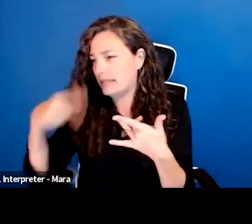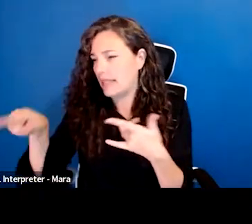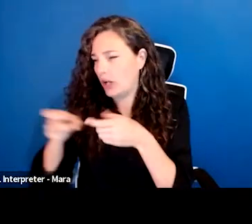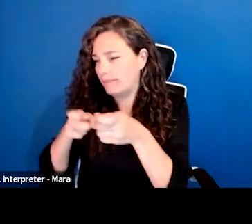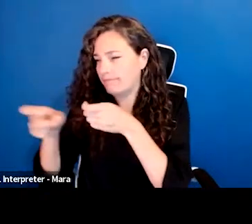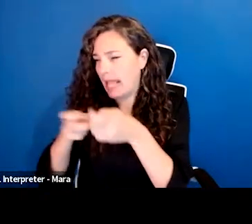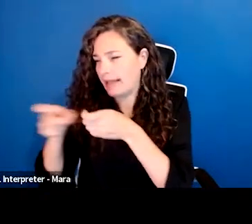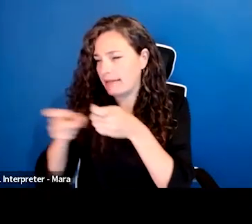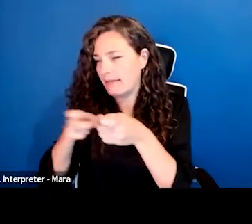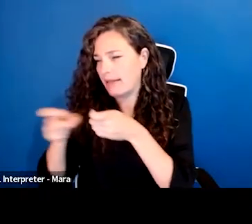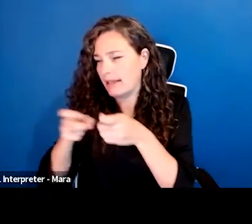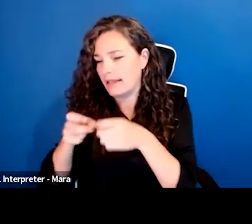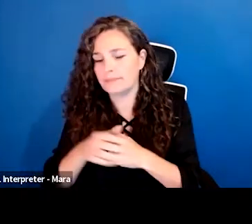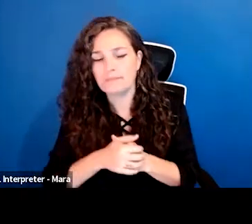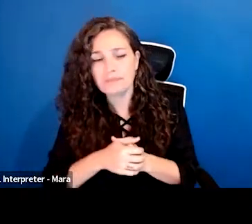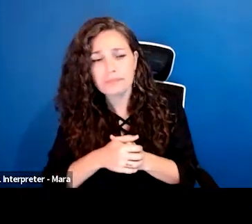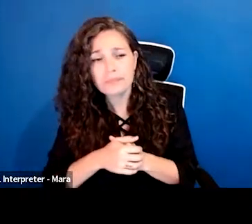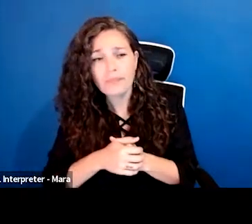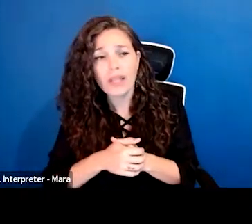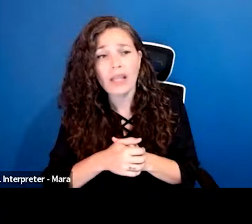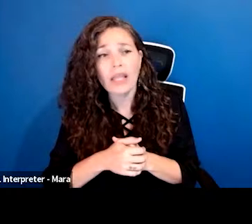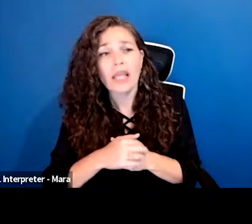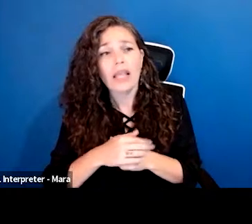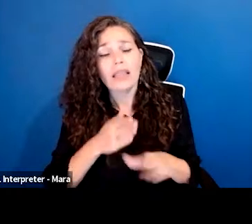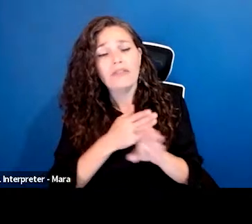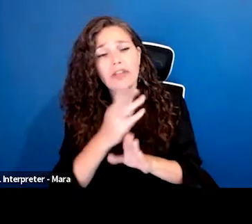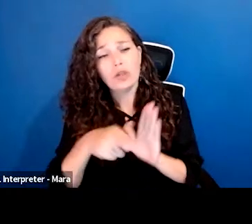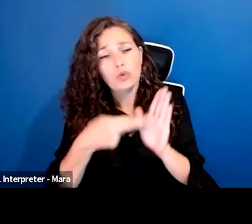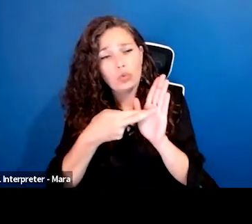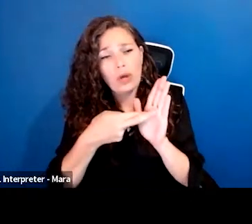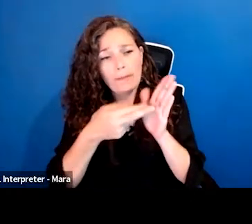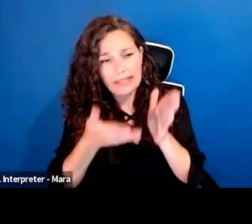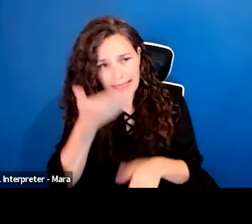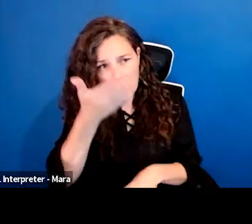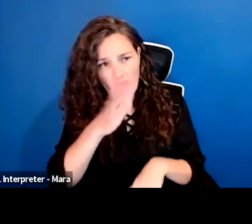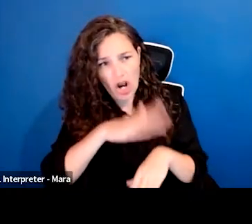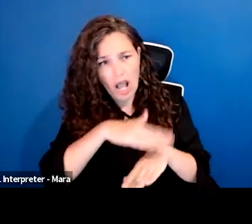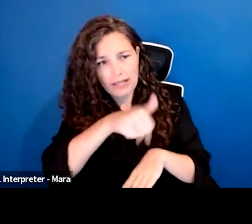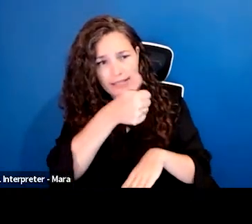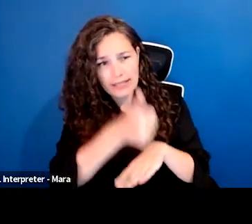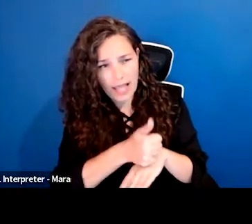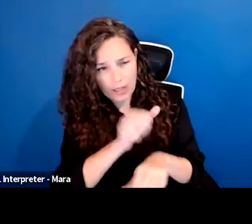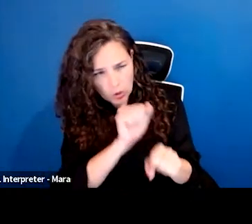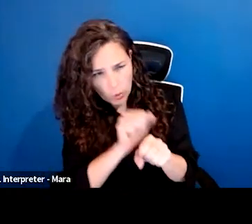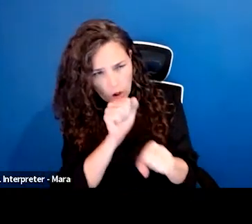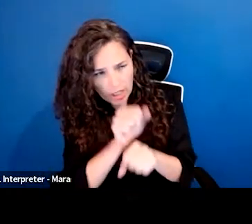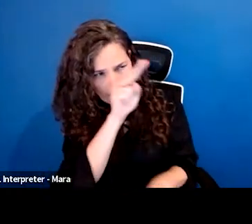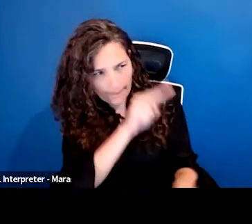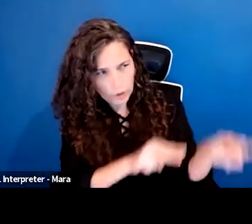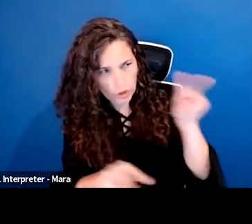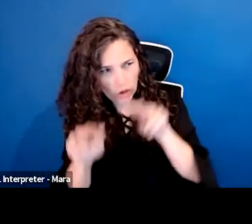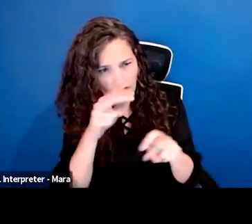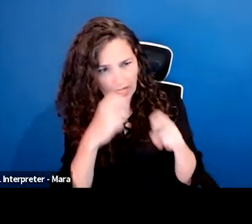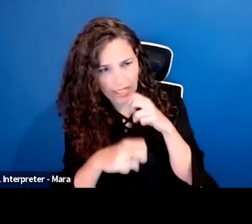is on the set, is working on these issues observe them dealing with everyone involved.